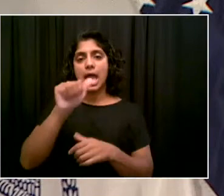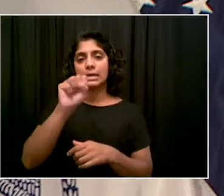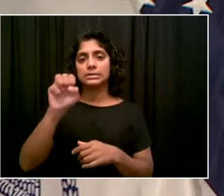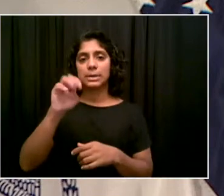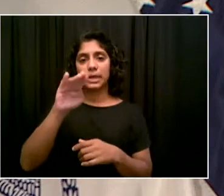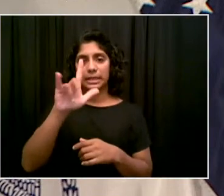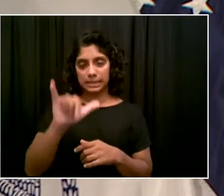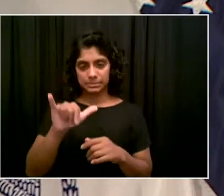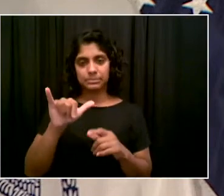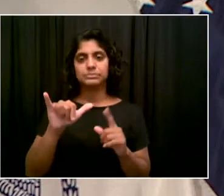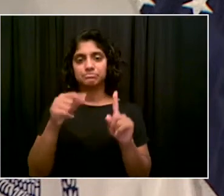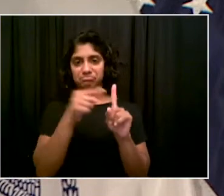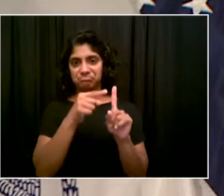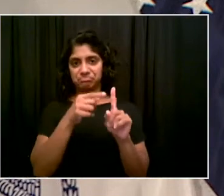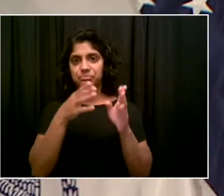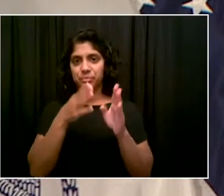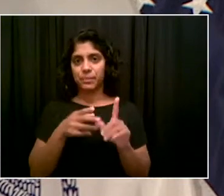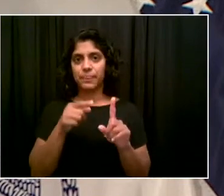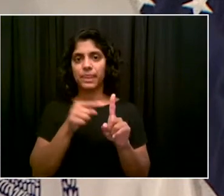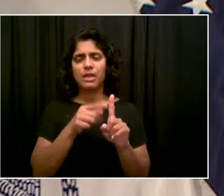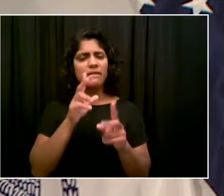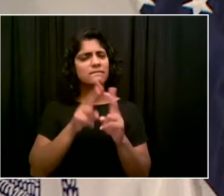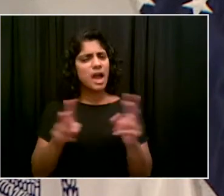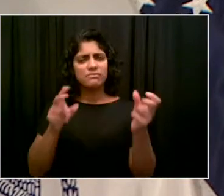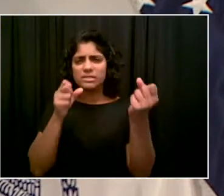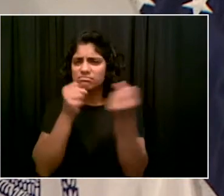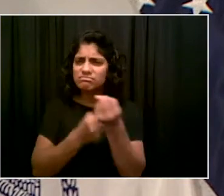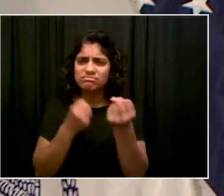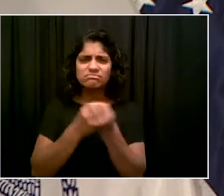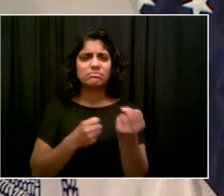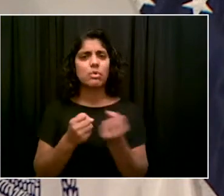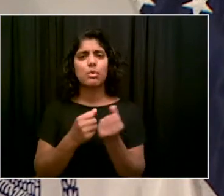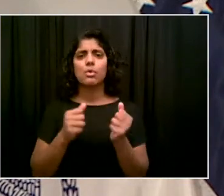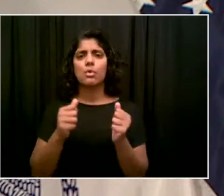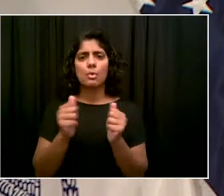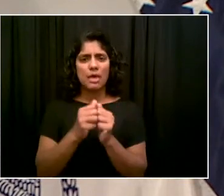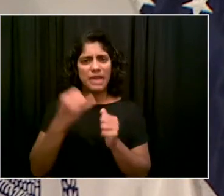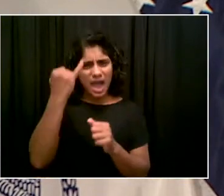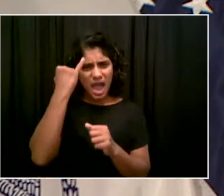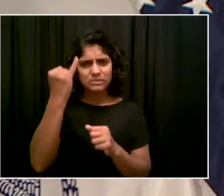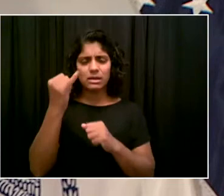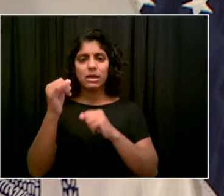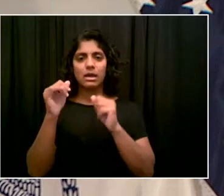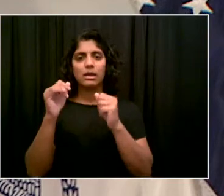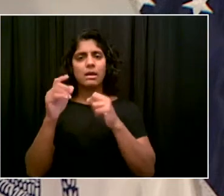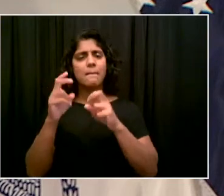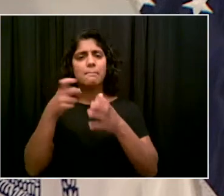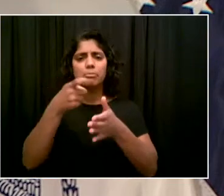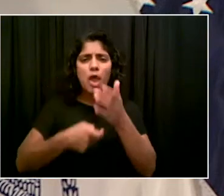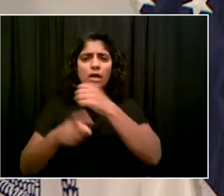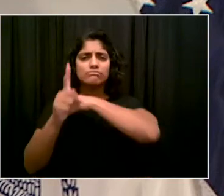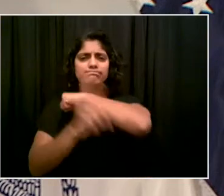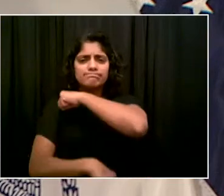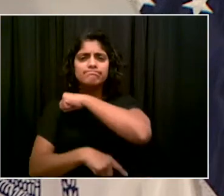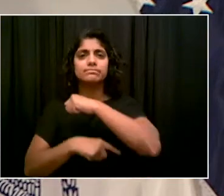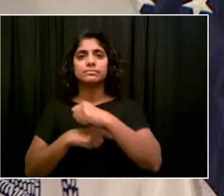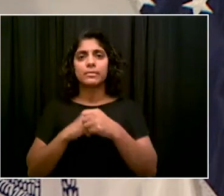LOOKING WHAT NEEDS TO BE DONE AND PUSHING THE